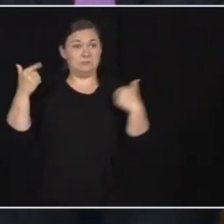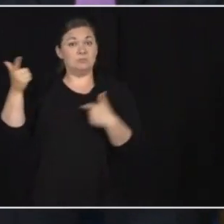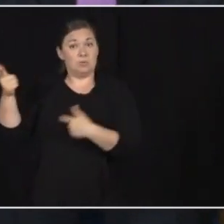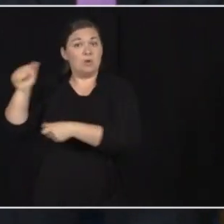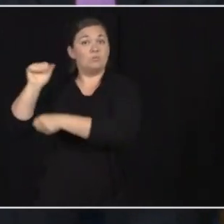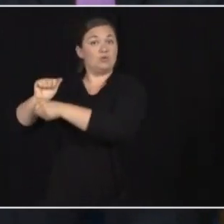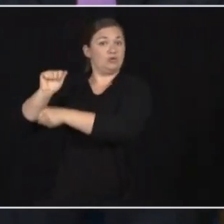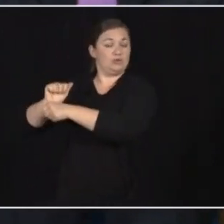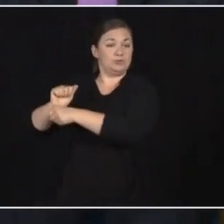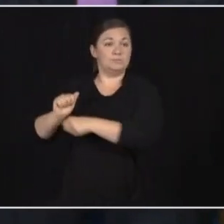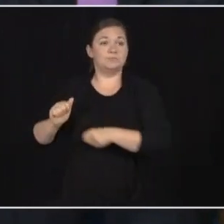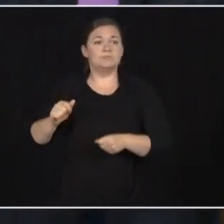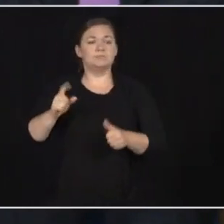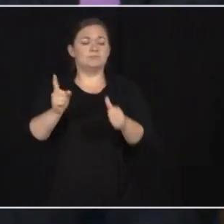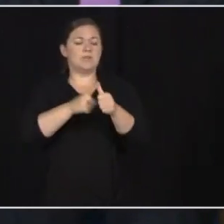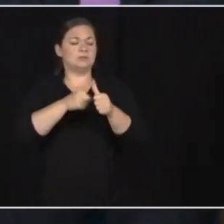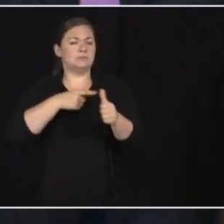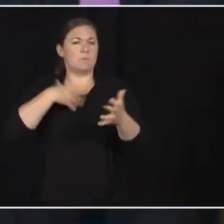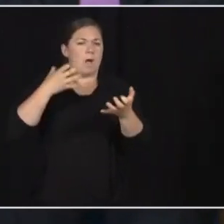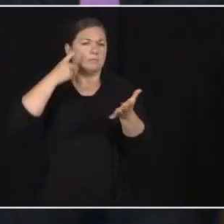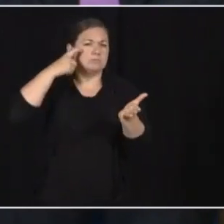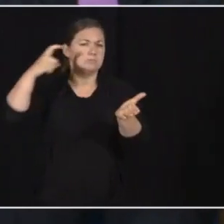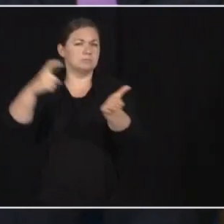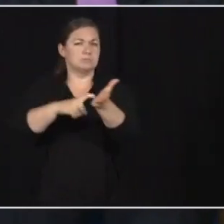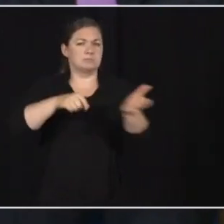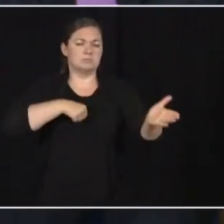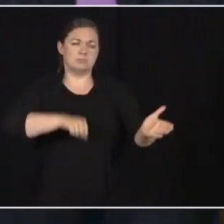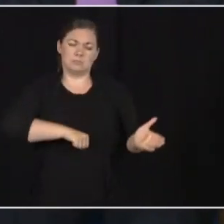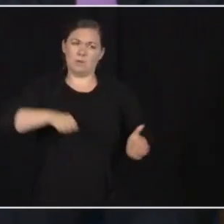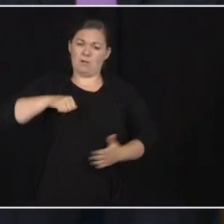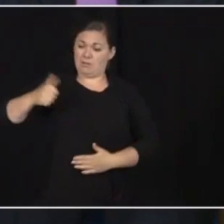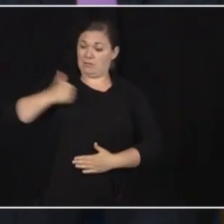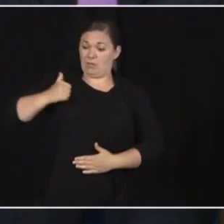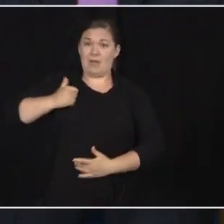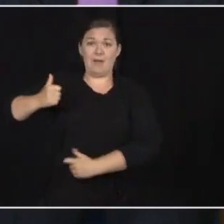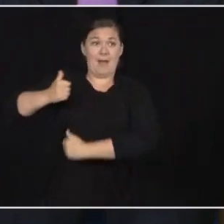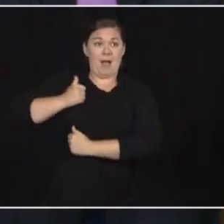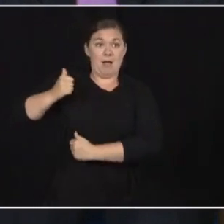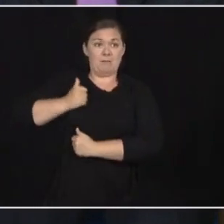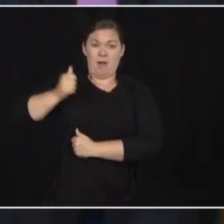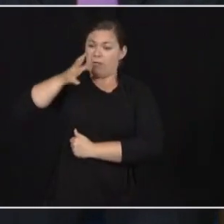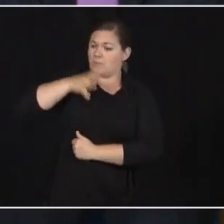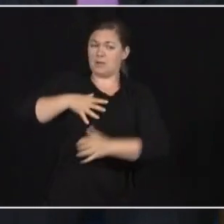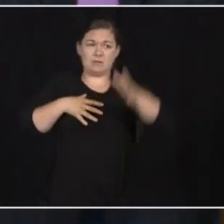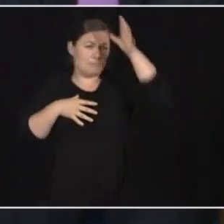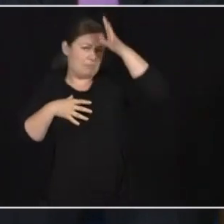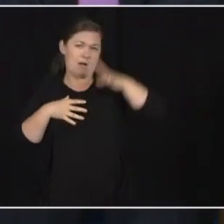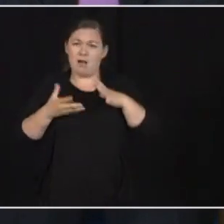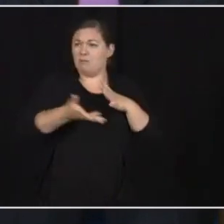Before I pass it to the minister, I would like to take a moment to recognize our brave men and women in uniform.